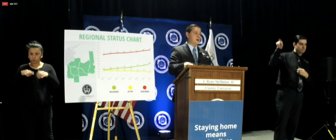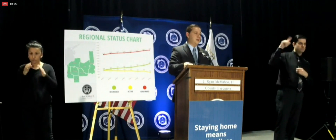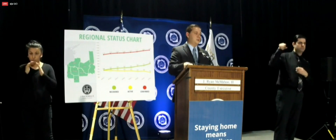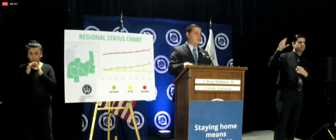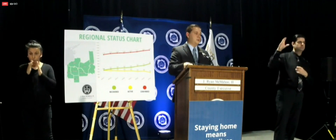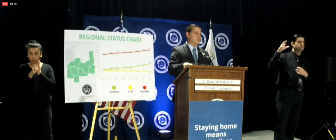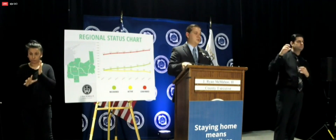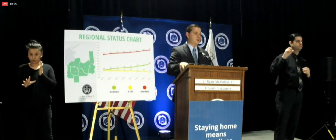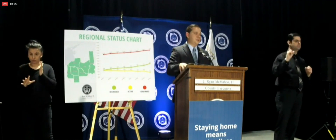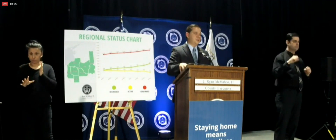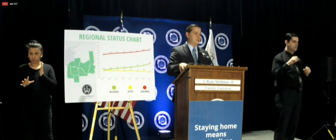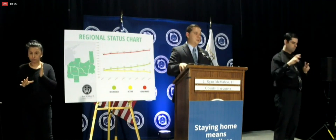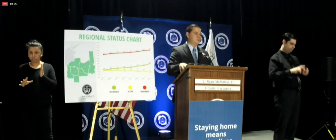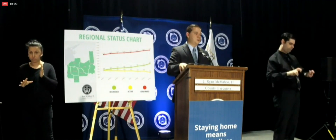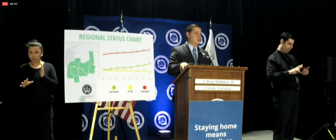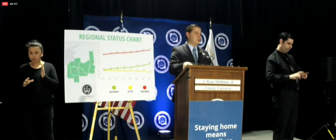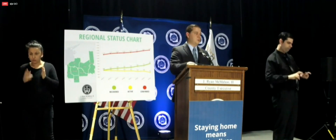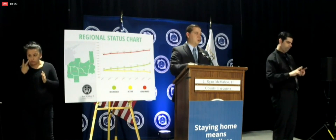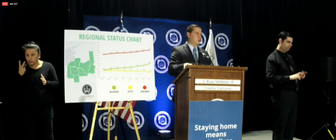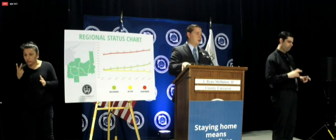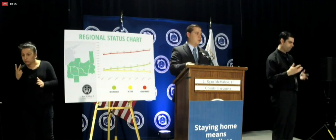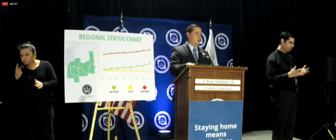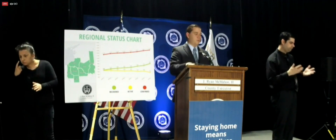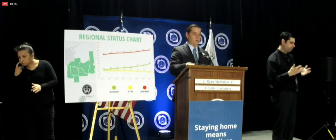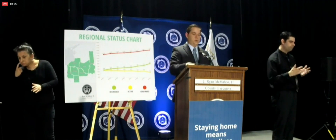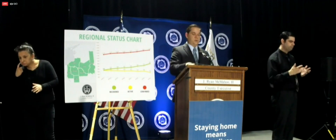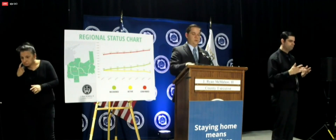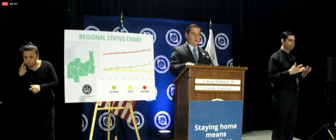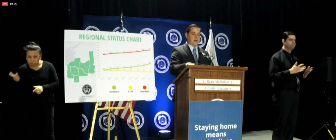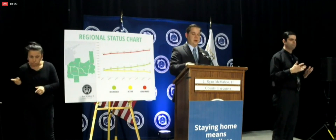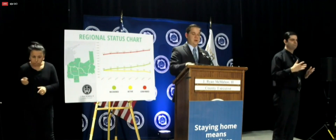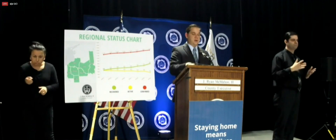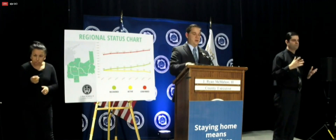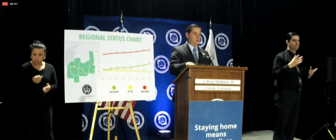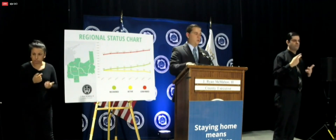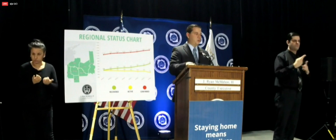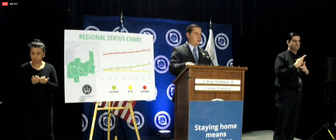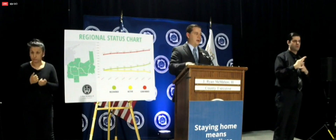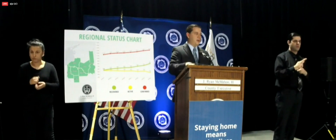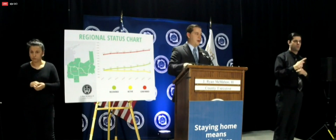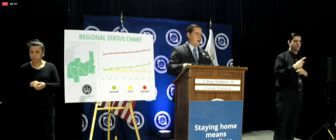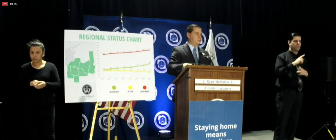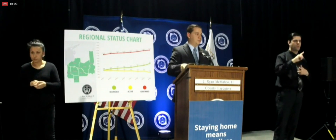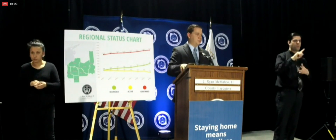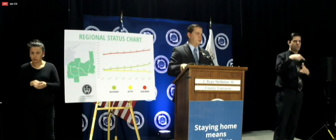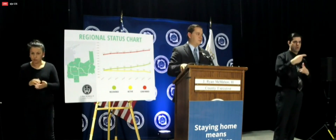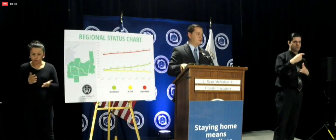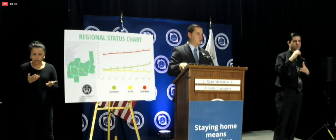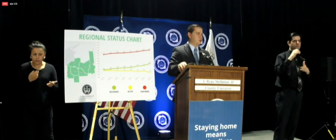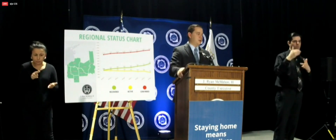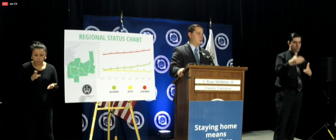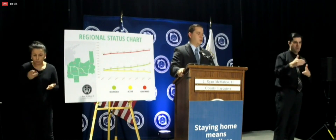TO THE COMMUNITY AND YOU LET YOUR HEALTH DEPARTMENT AND HEALTHCARE INFRASTRUCTURE, YOUR DATA, YOUR TRACING TEAMS, REALLY COME UP WITH WHAT THEY ARE